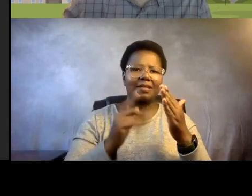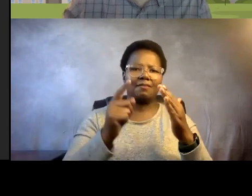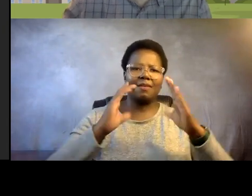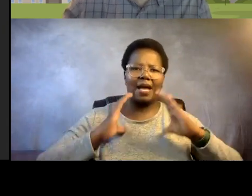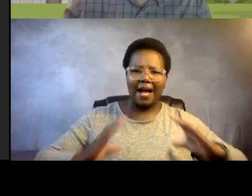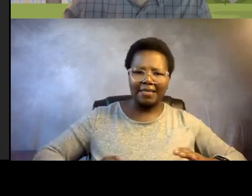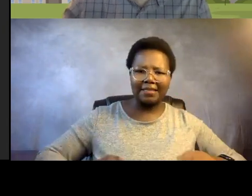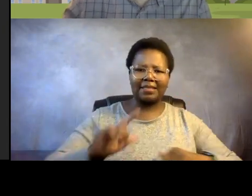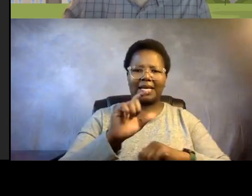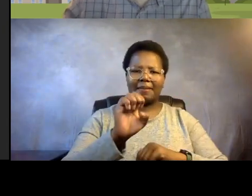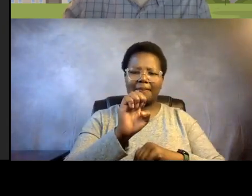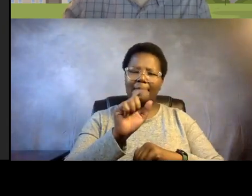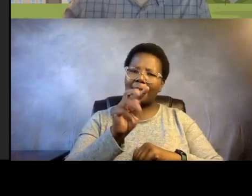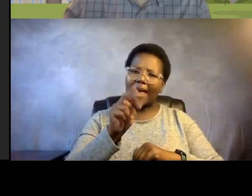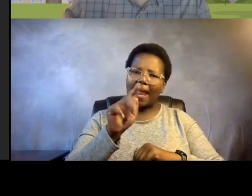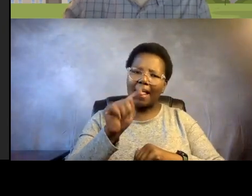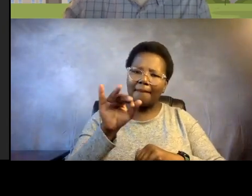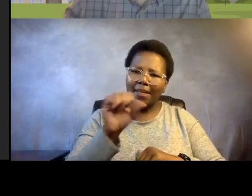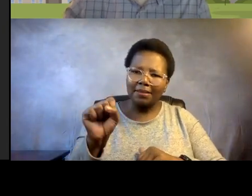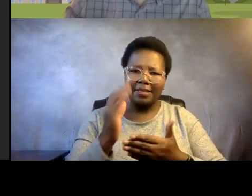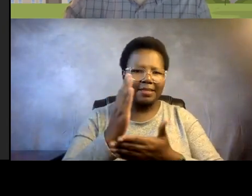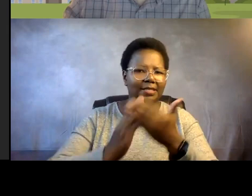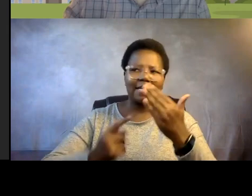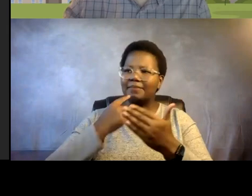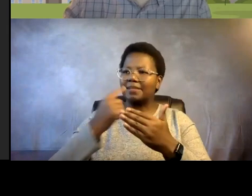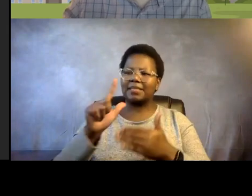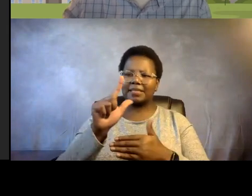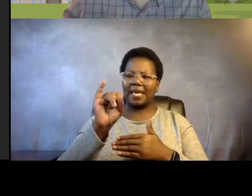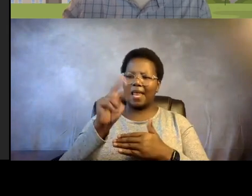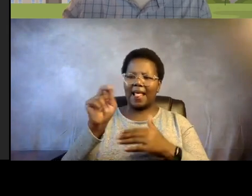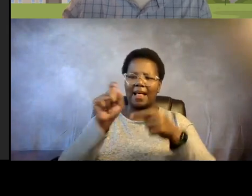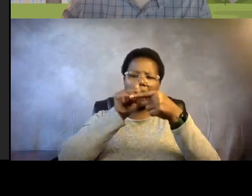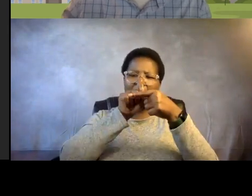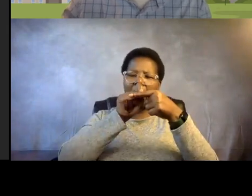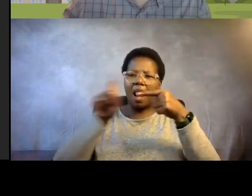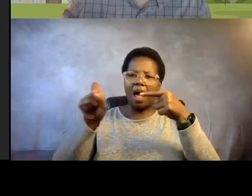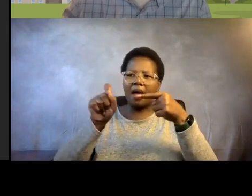link that does not have an underline, then when you get into the contrast of images and text